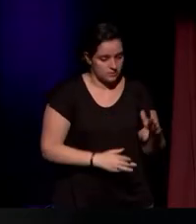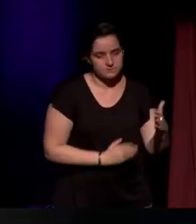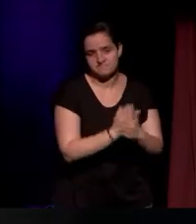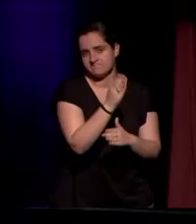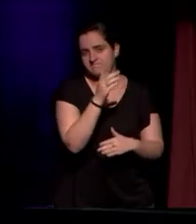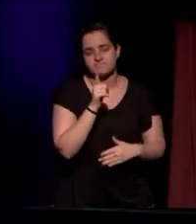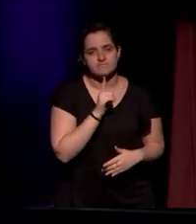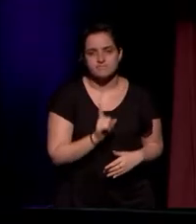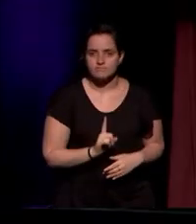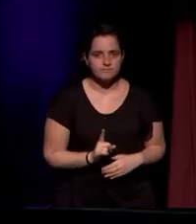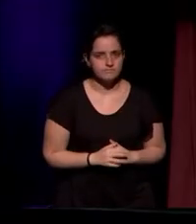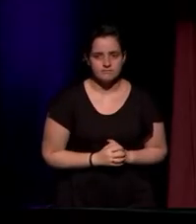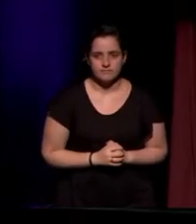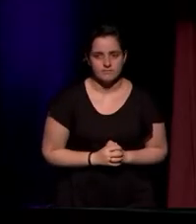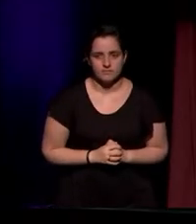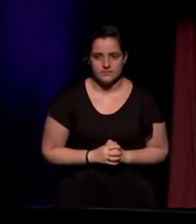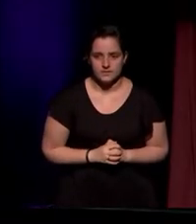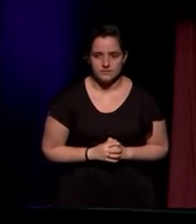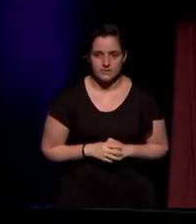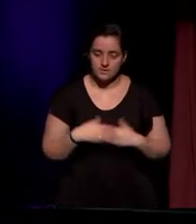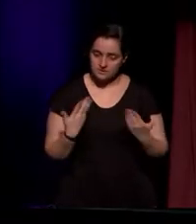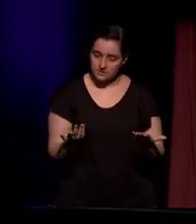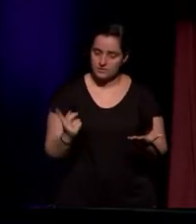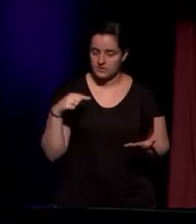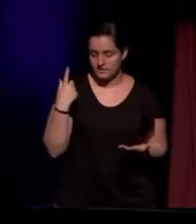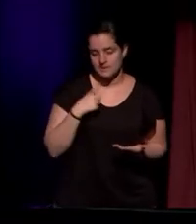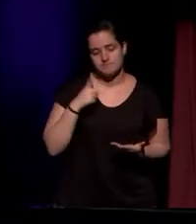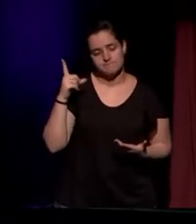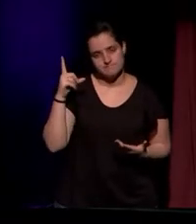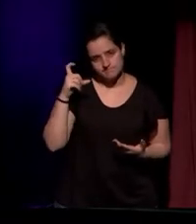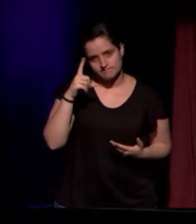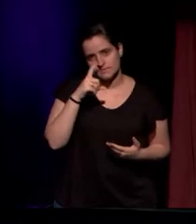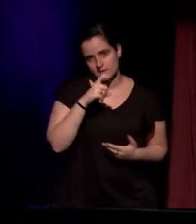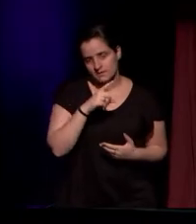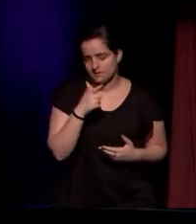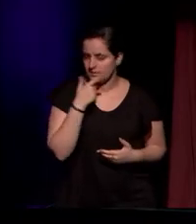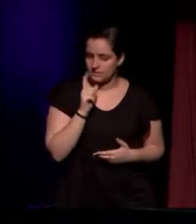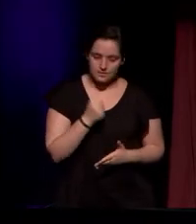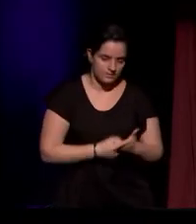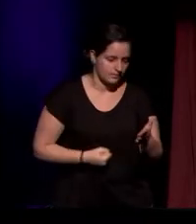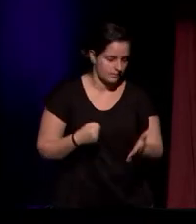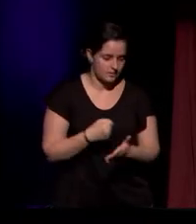So we have difficulty, there is no such neoliberal struggle